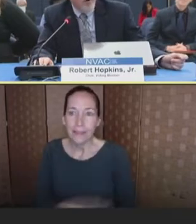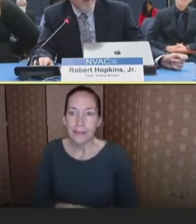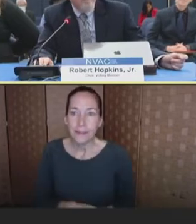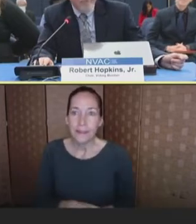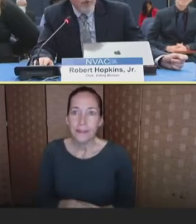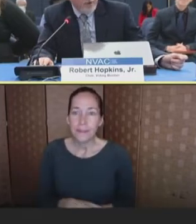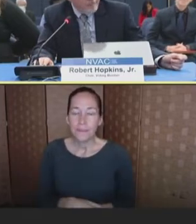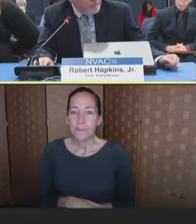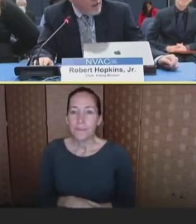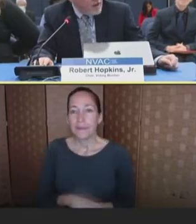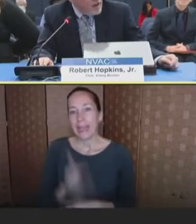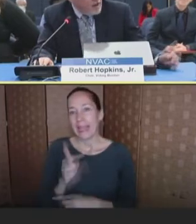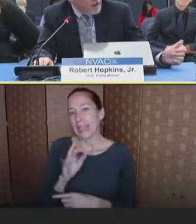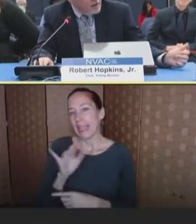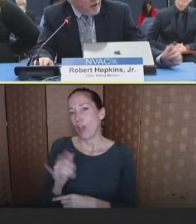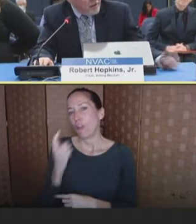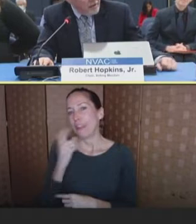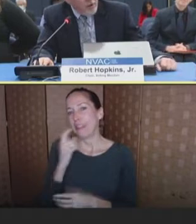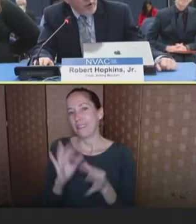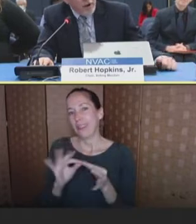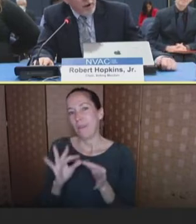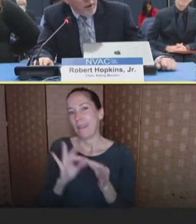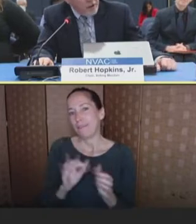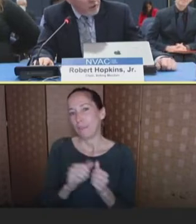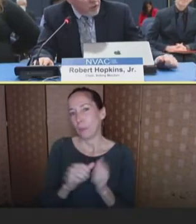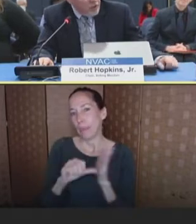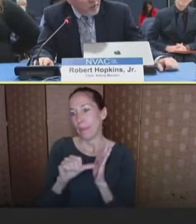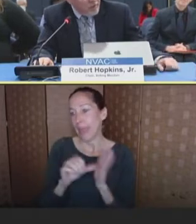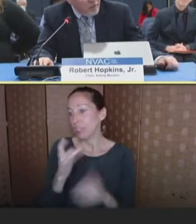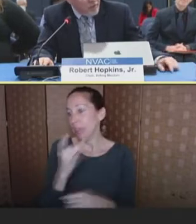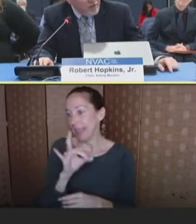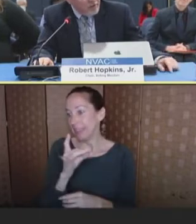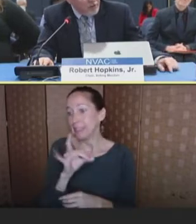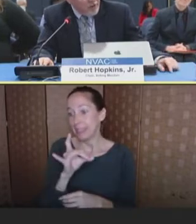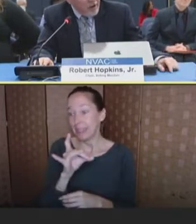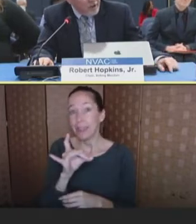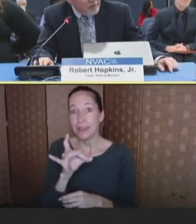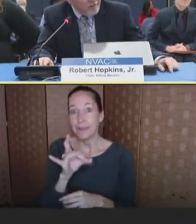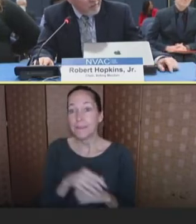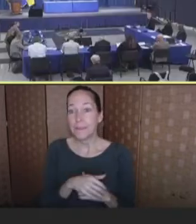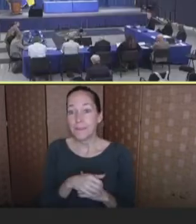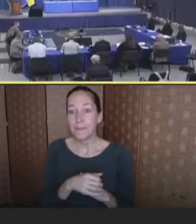John Dunn: Thank you. Robert Hopkins: Now there's a comment in the room from Stephen Rinderknecht. Stephen Rinderknecht: Hi.